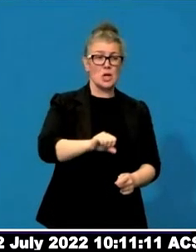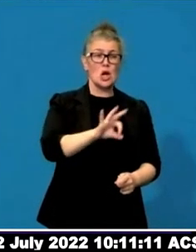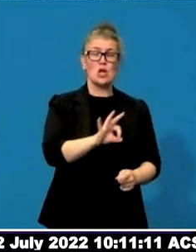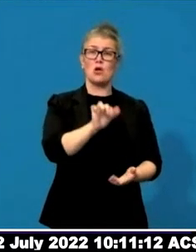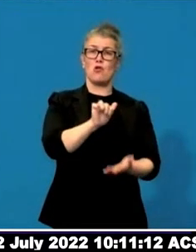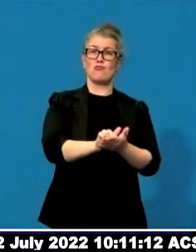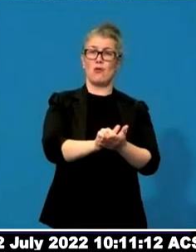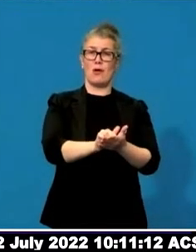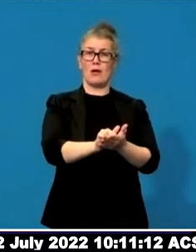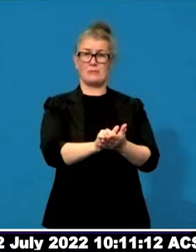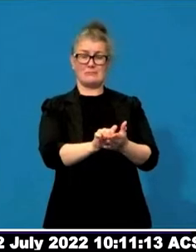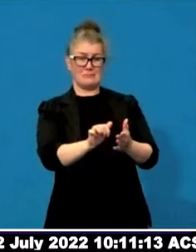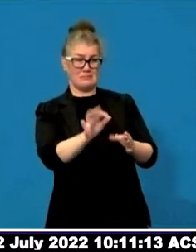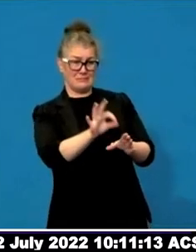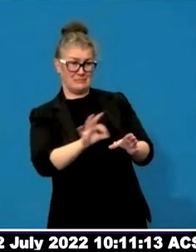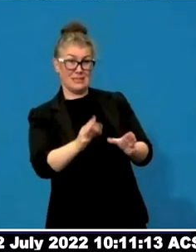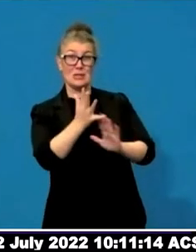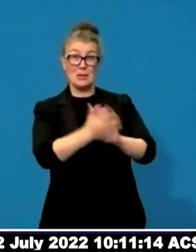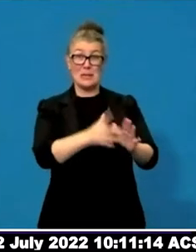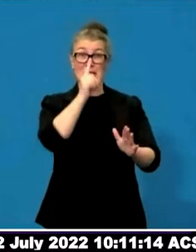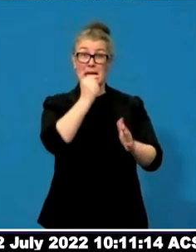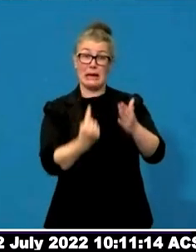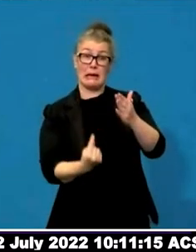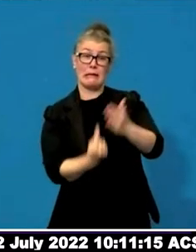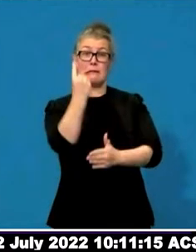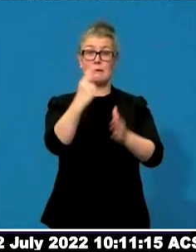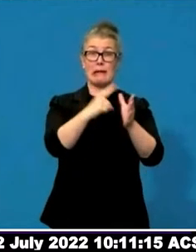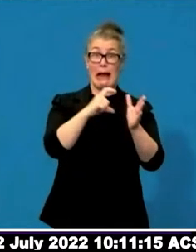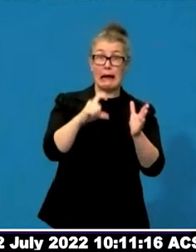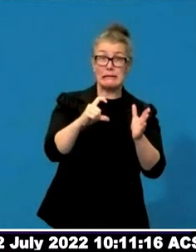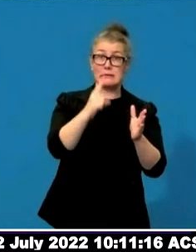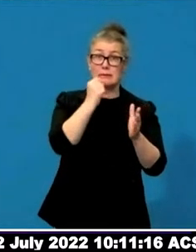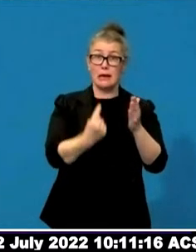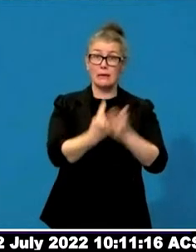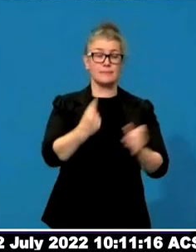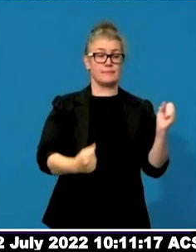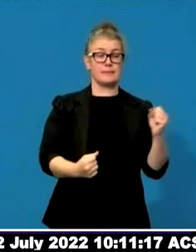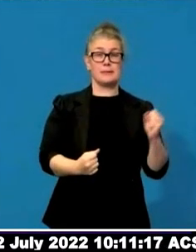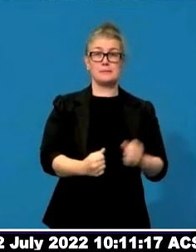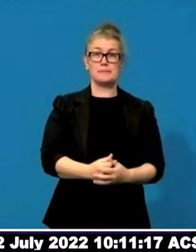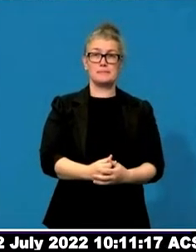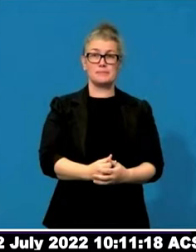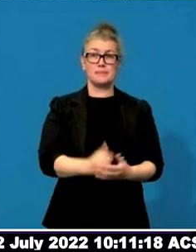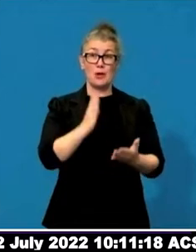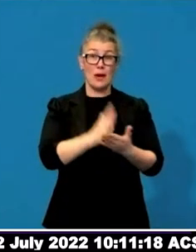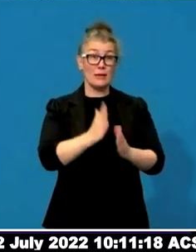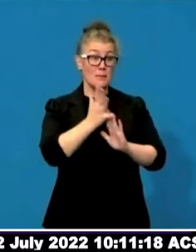have had accidents on it? Em is nodding. Does it make you worry that if you don't have